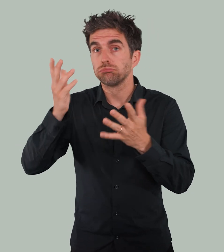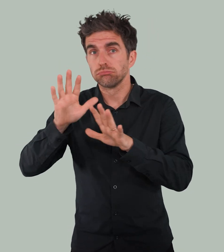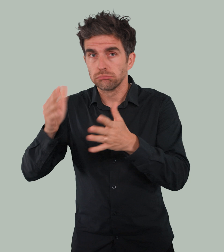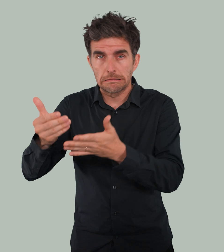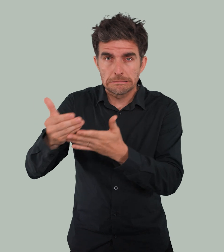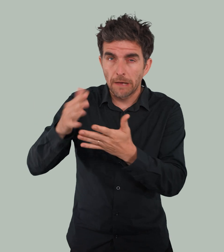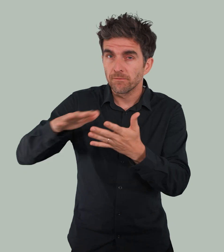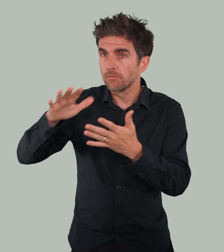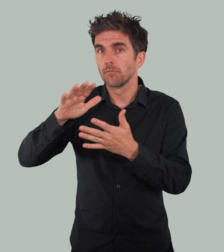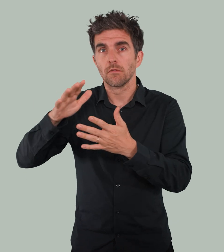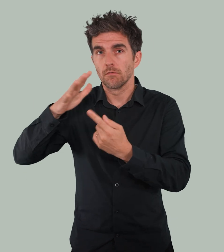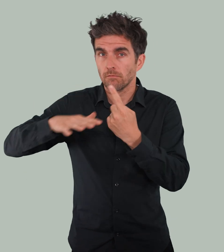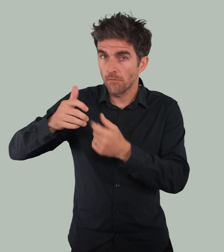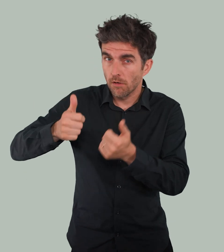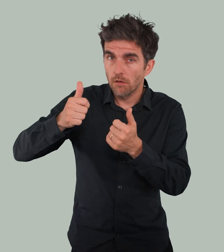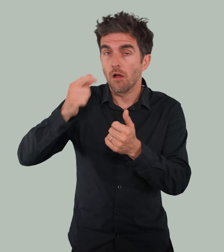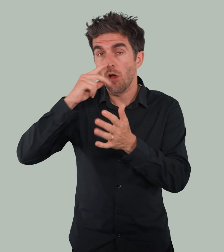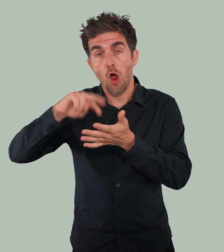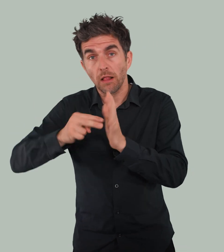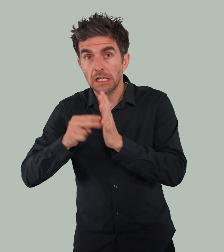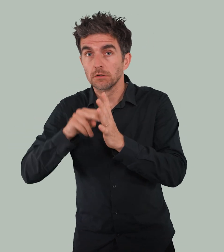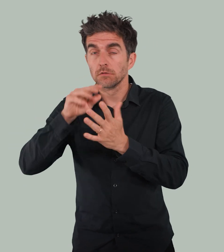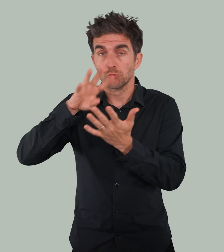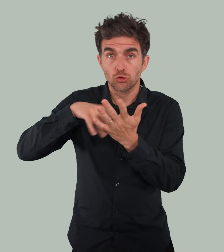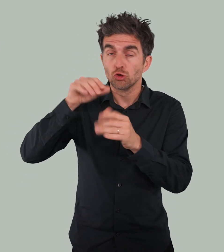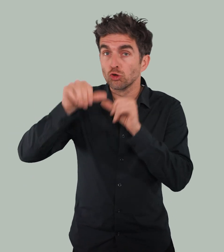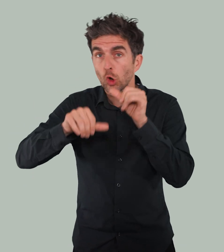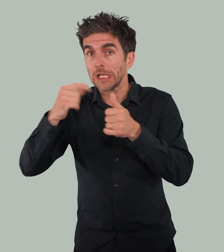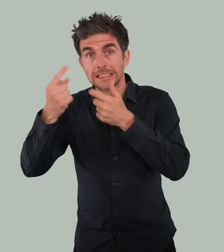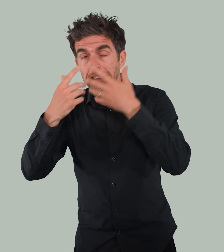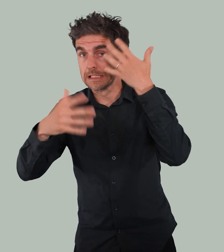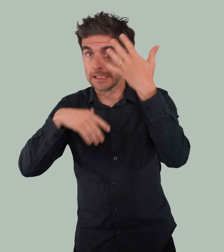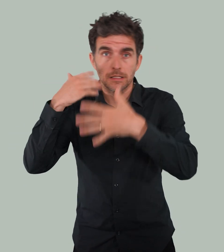maintaining a safe and suitable living environment, organising routines,